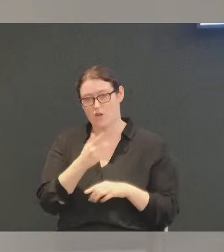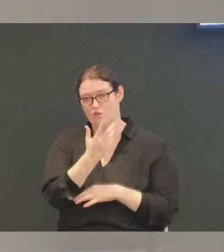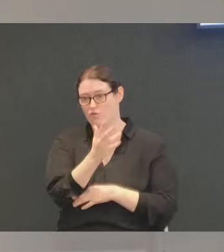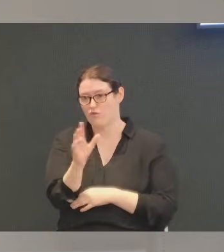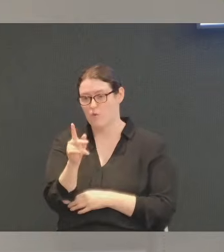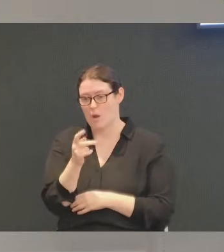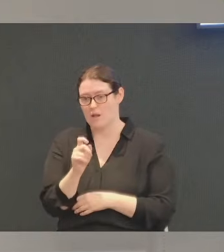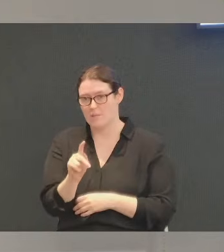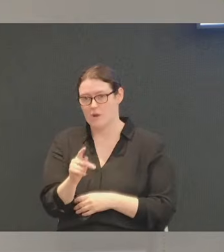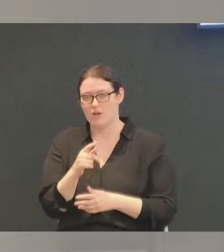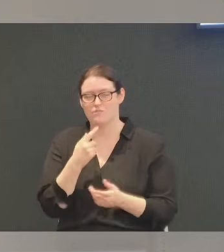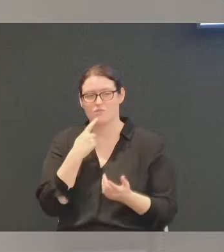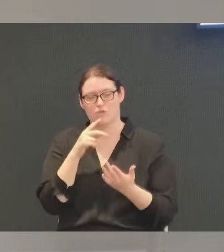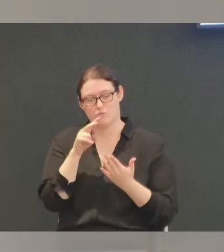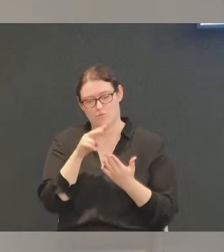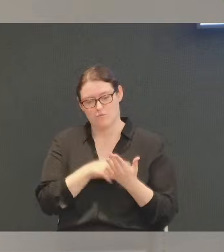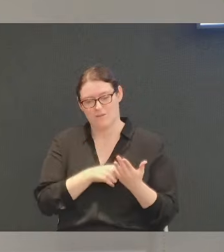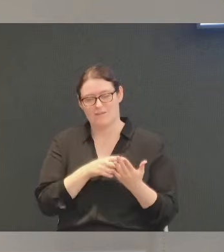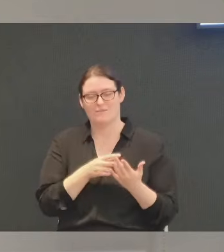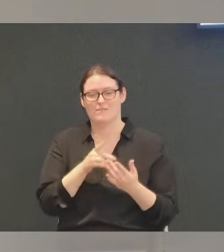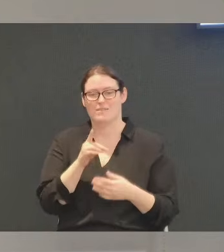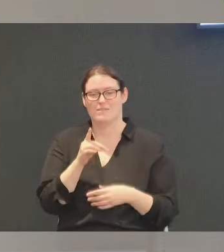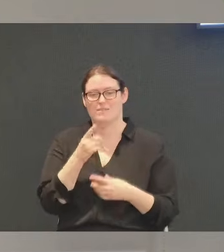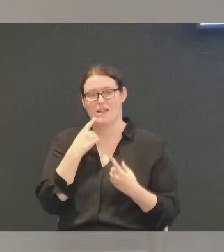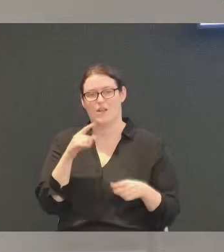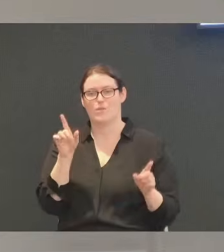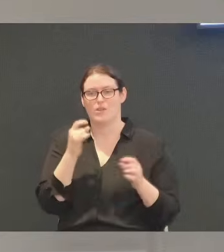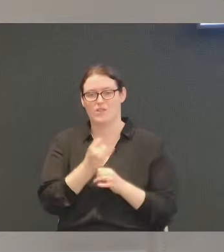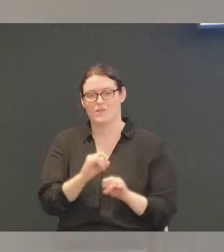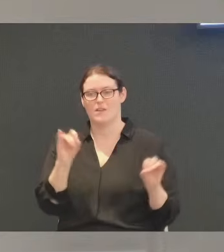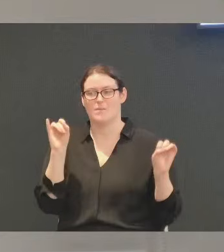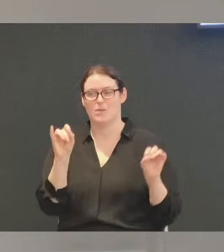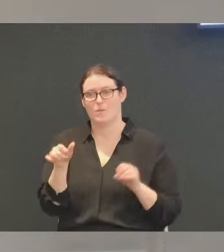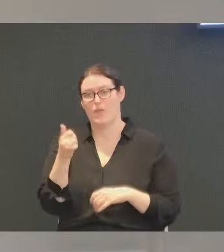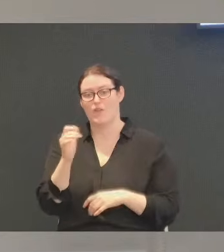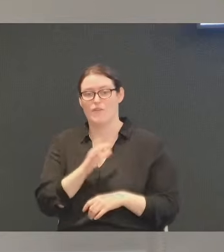help read the Declaration of Independence along with other Forest Park officials. I appreciate